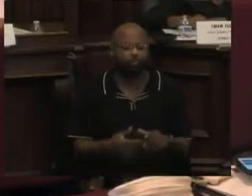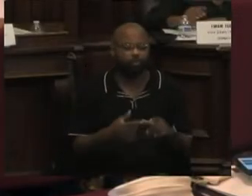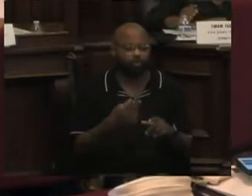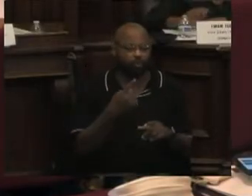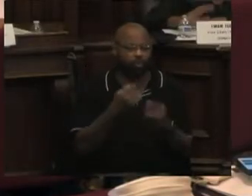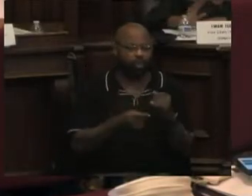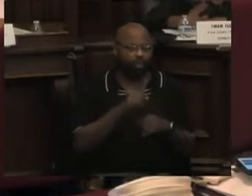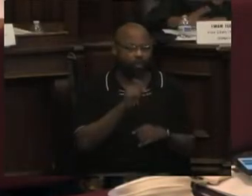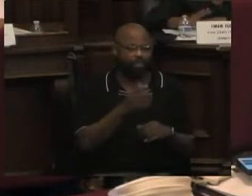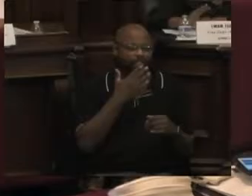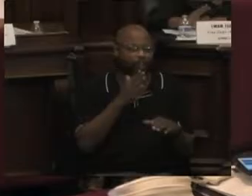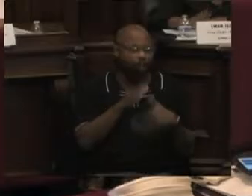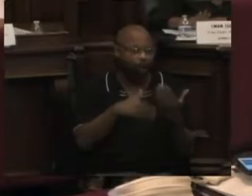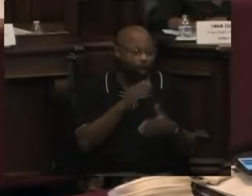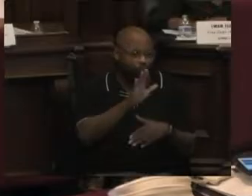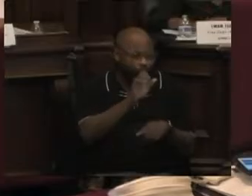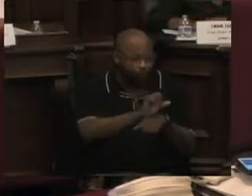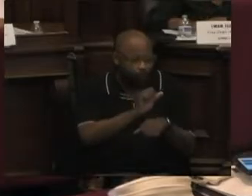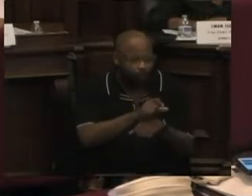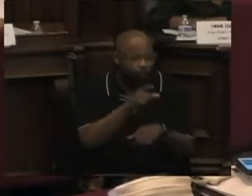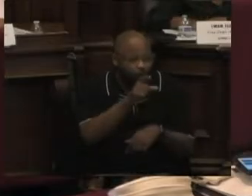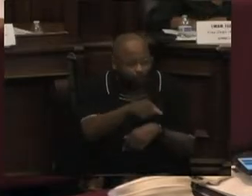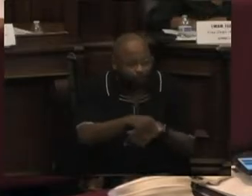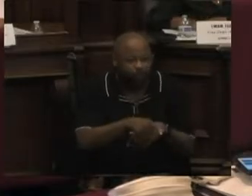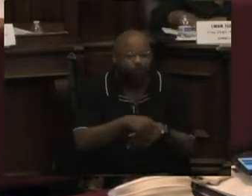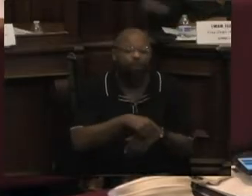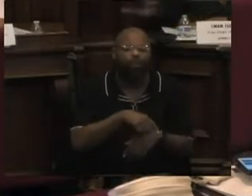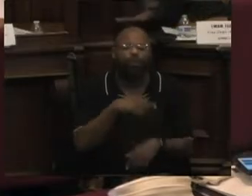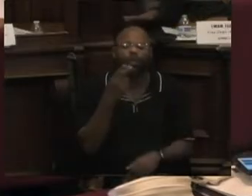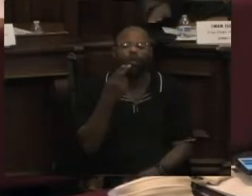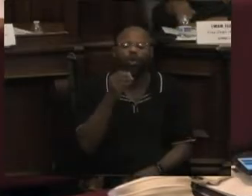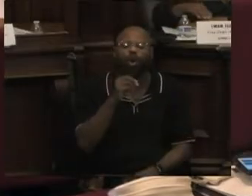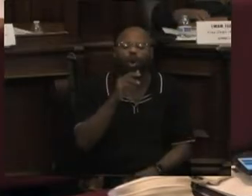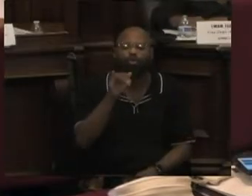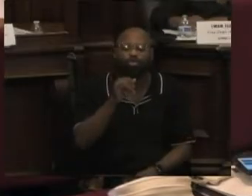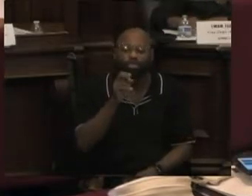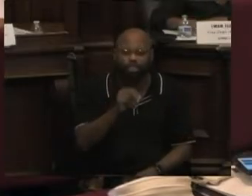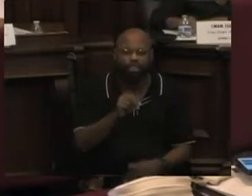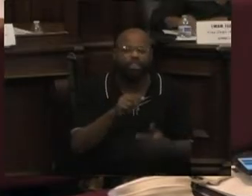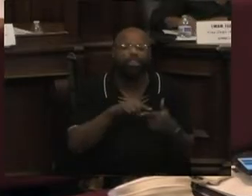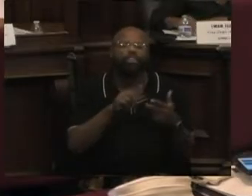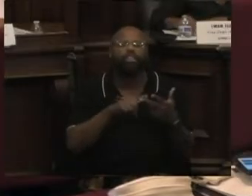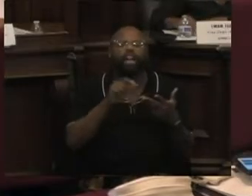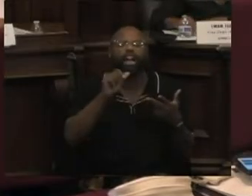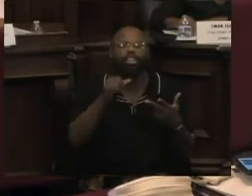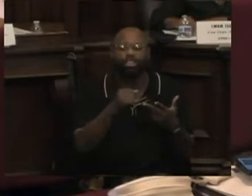opinion. Just one last thing.